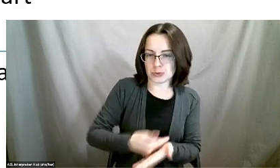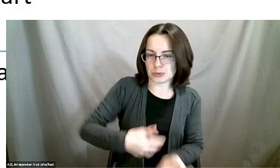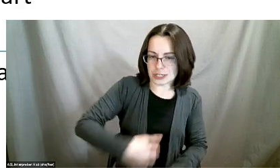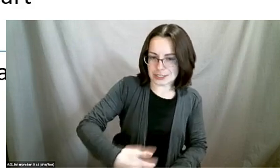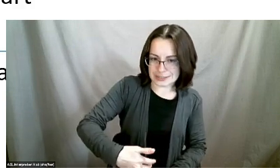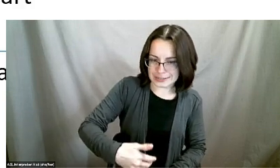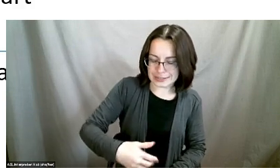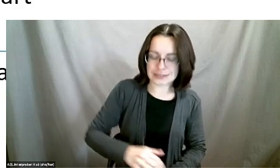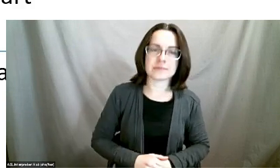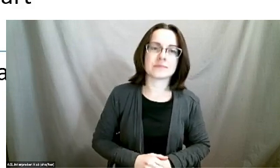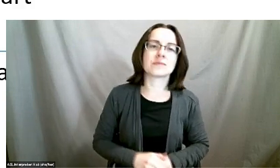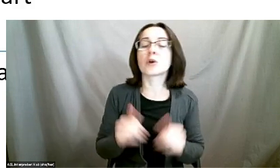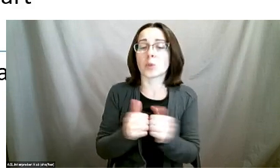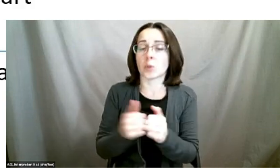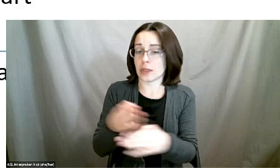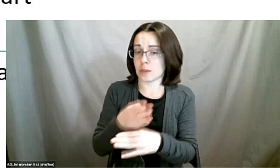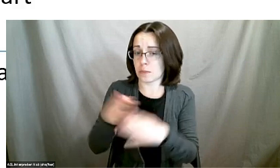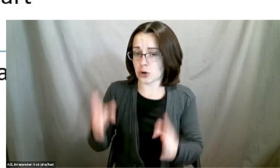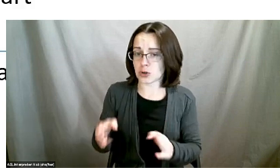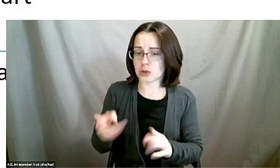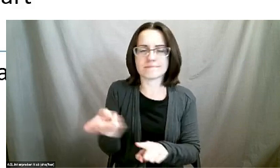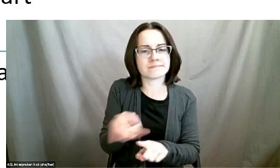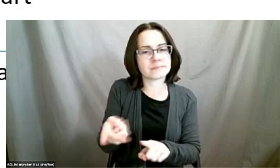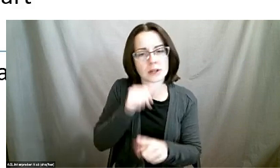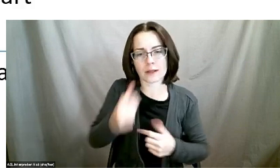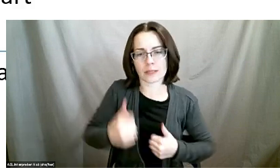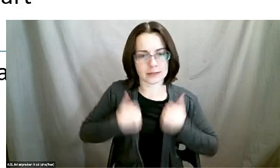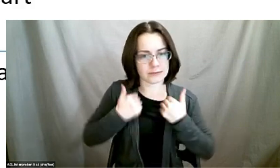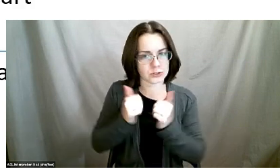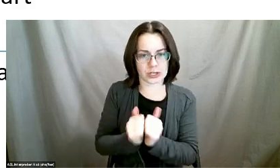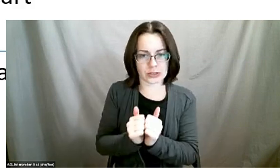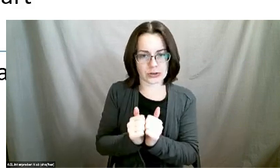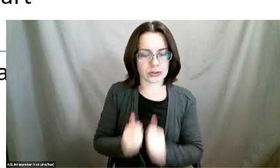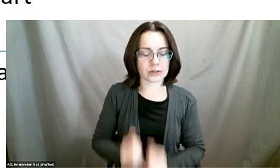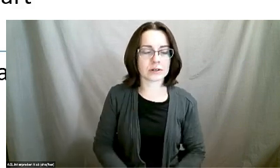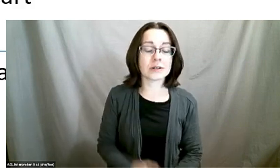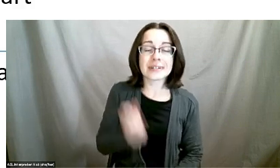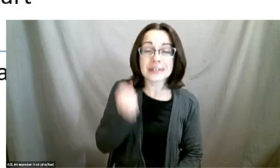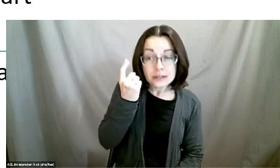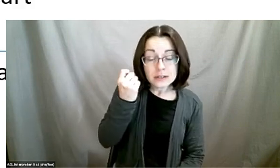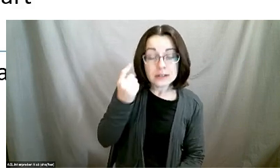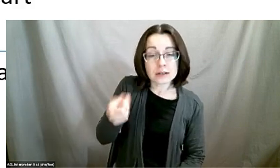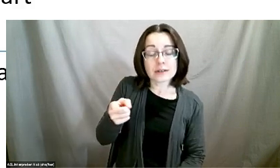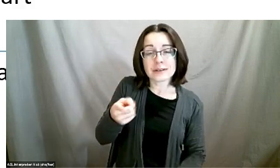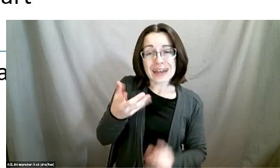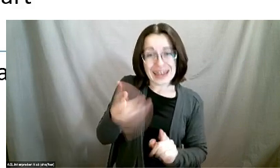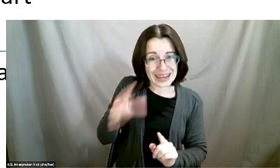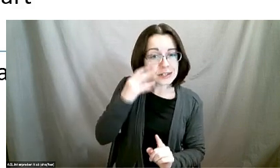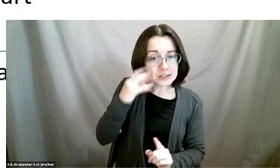her partner who she doesn't live with. And there had been issues of partner violence and a year ago there had been